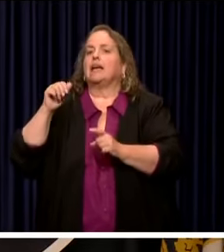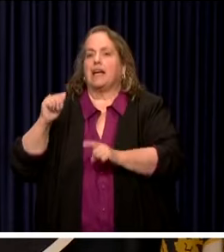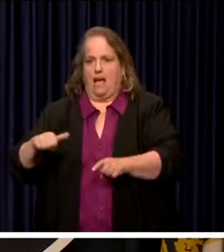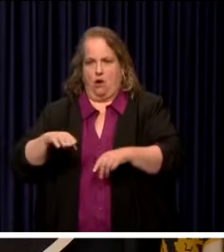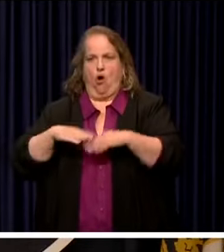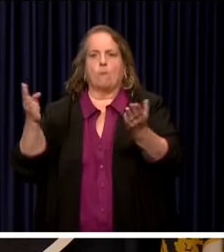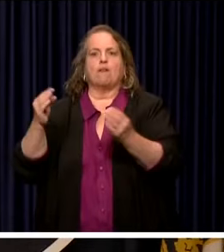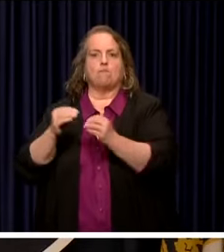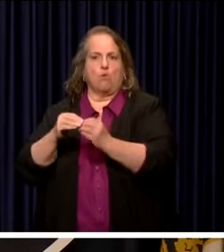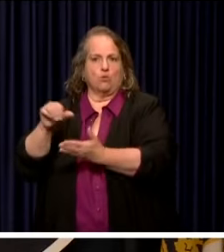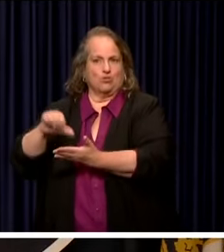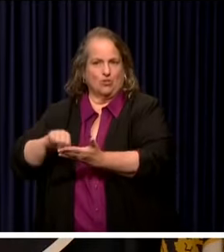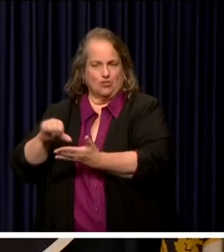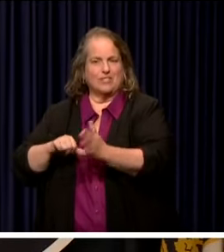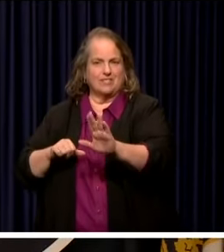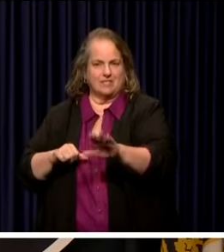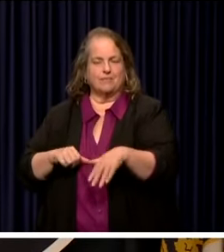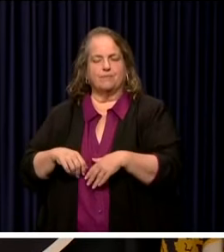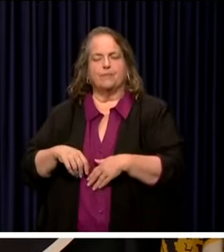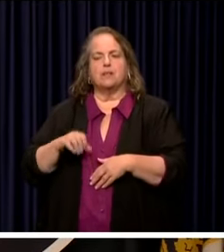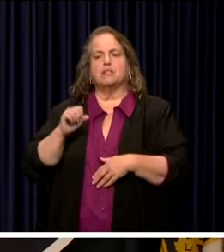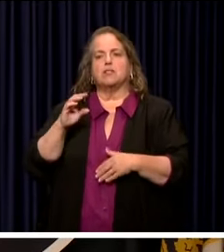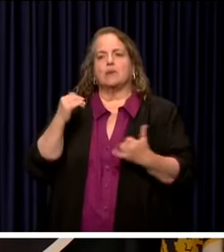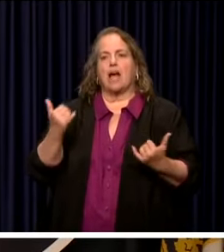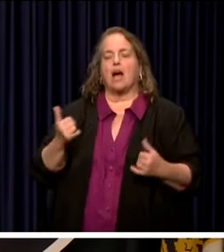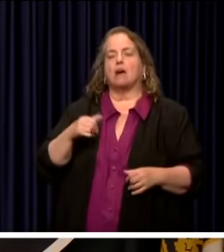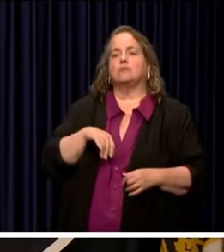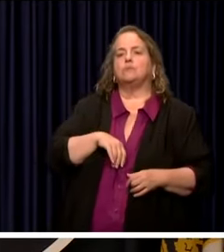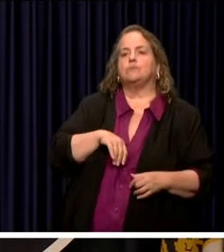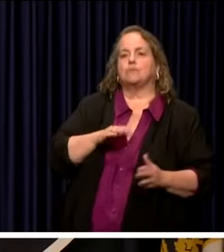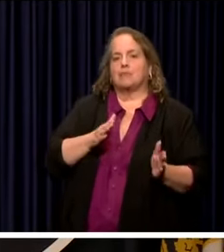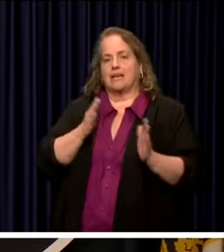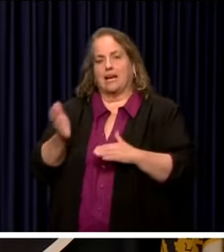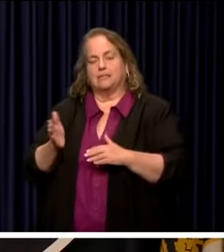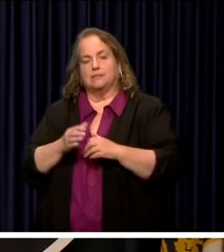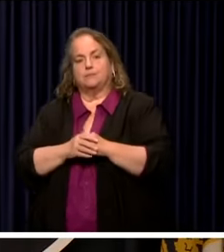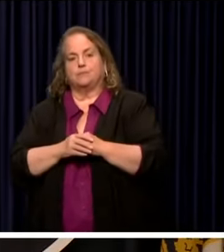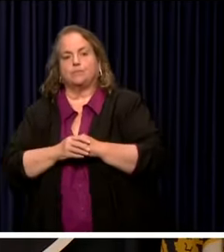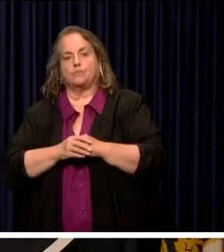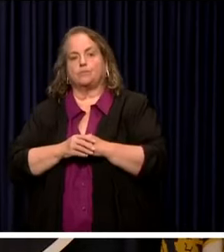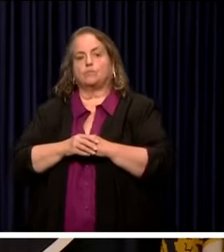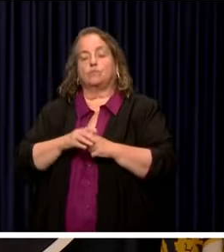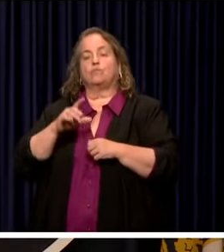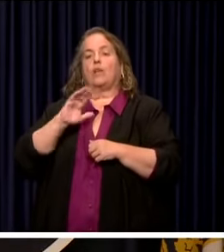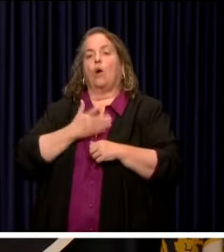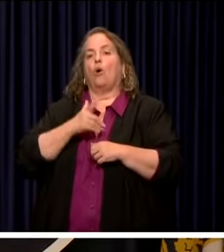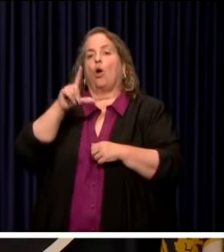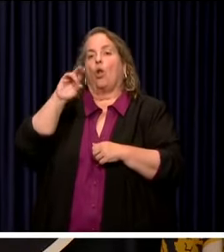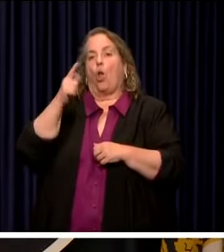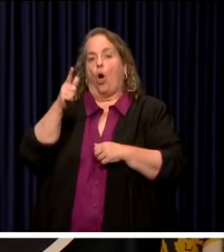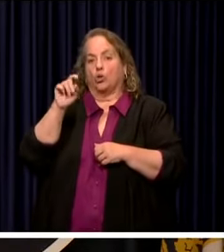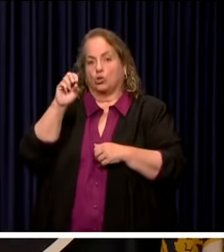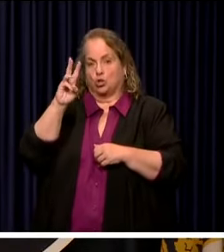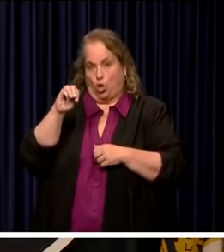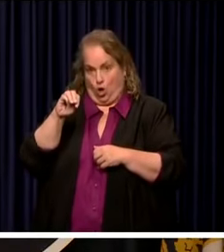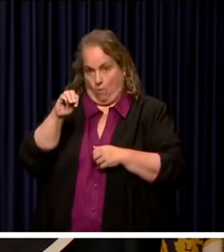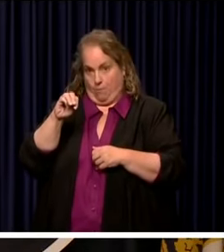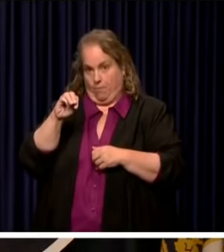WE'RE GOING TO PROVIDE A SIGNIFICANT AMOUNT OF OUR TESTING CAPACITY THAT'S NOT NECESSARILY BEING USED AT THE